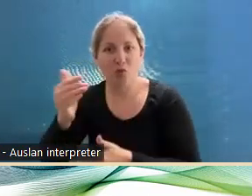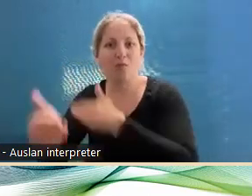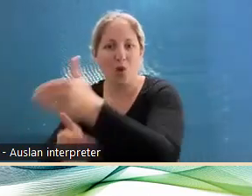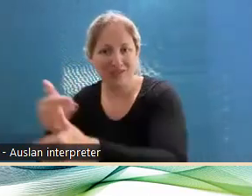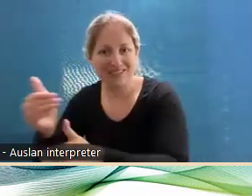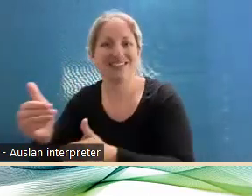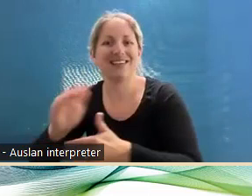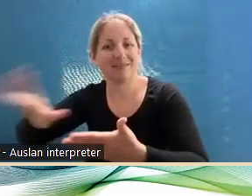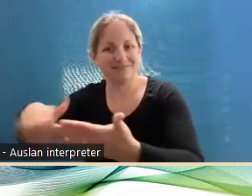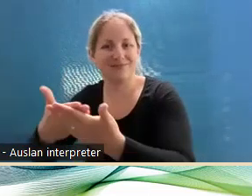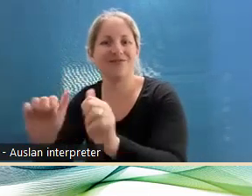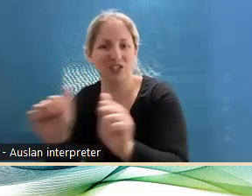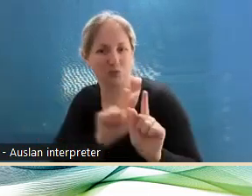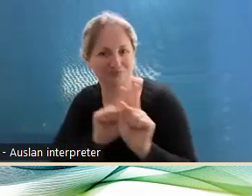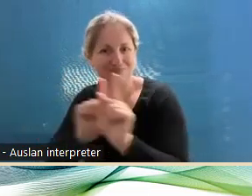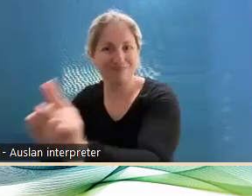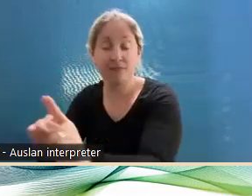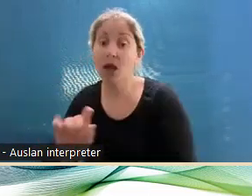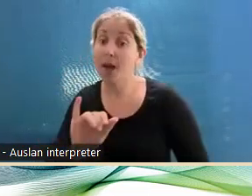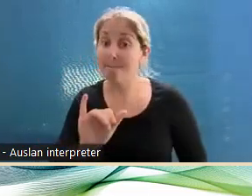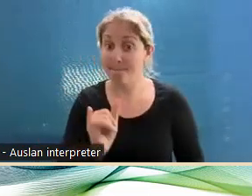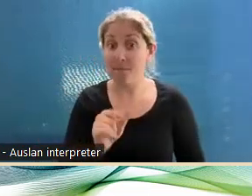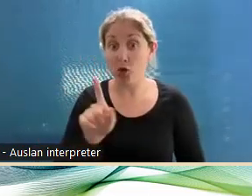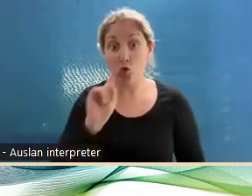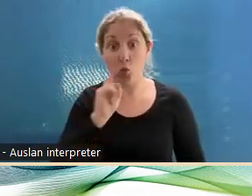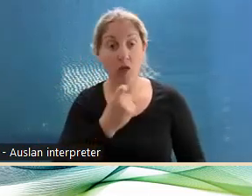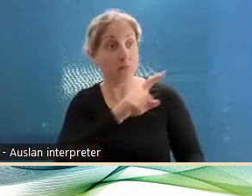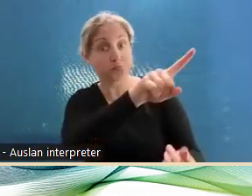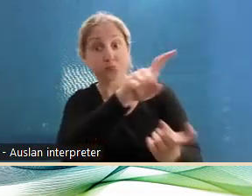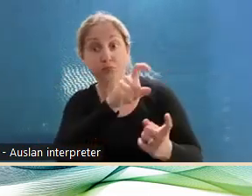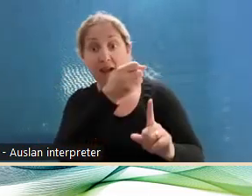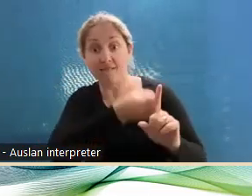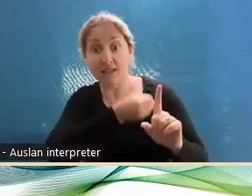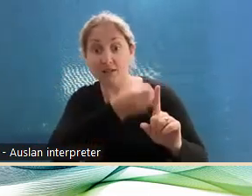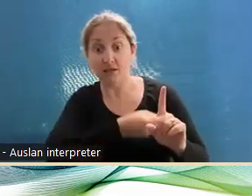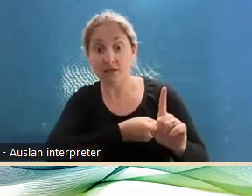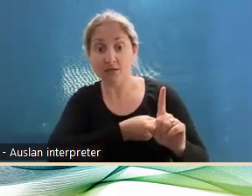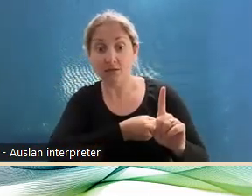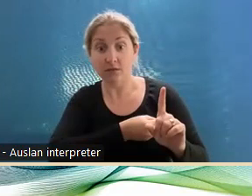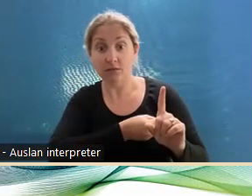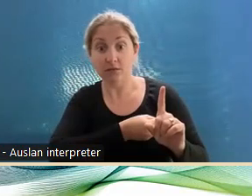You may get support from an advocate at the stage you receive the recommendation from